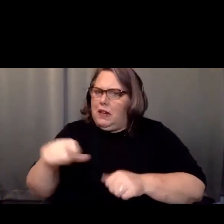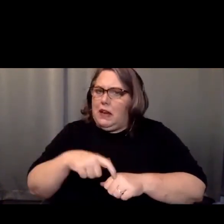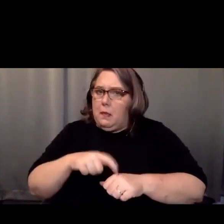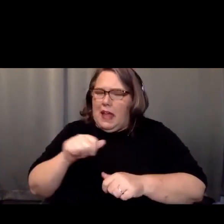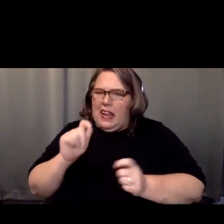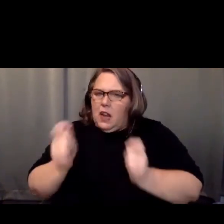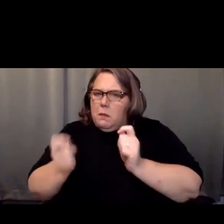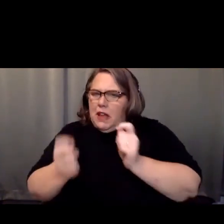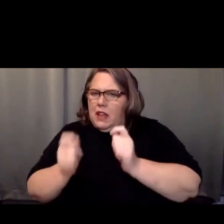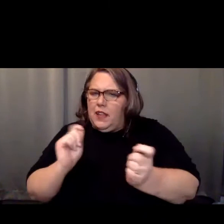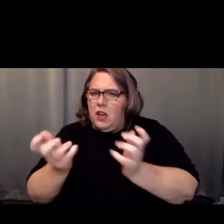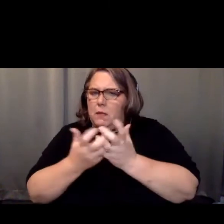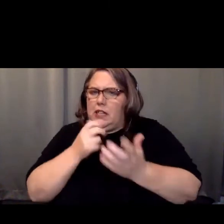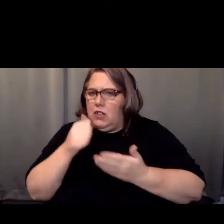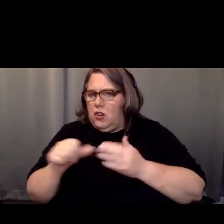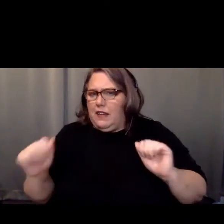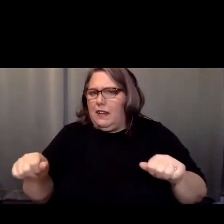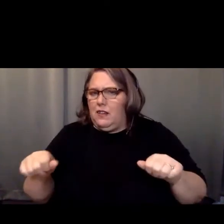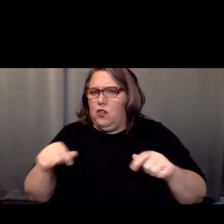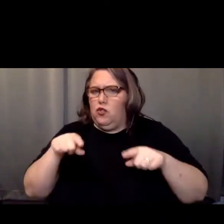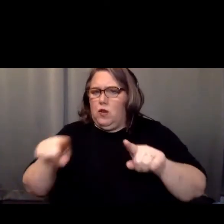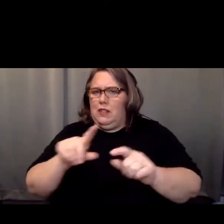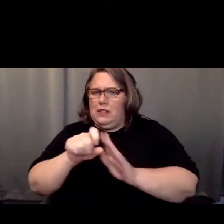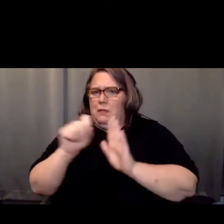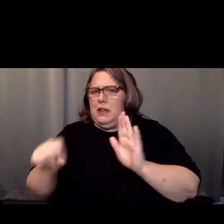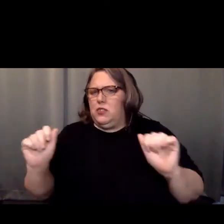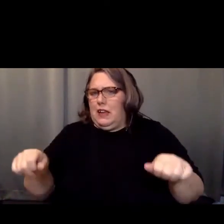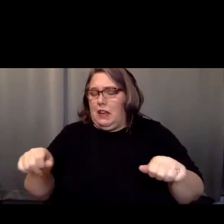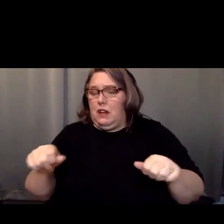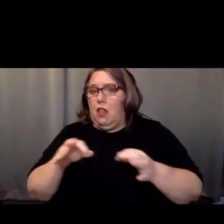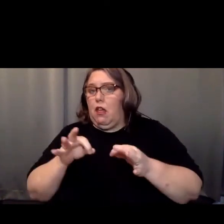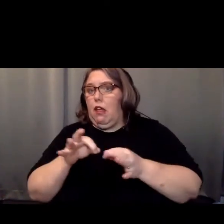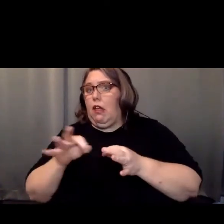It's better that you do this mid semester than wait until the end of semester